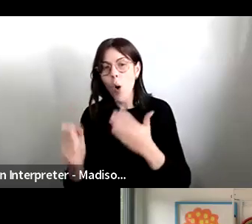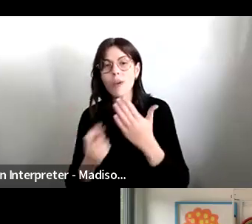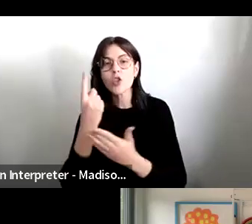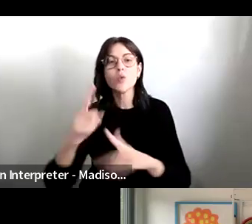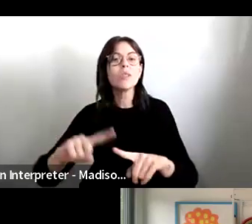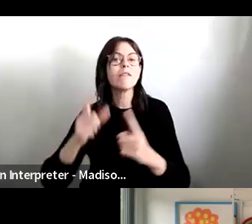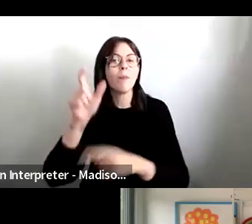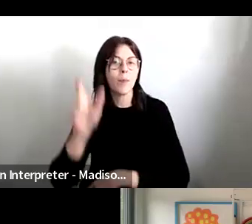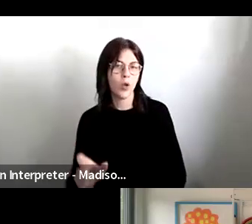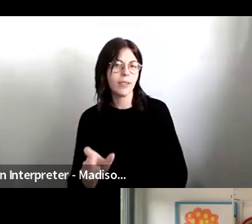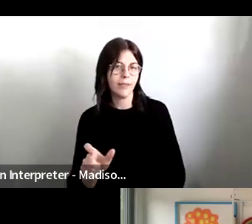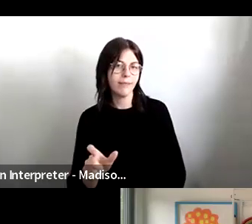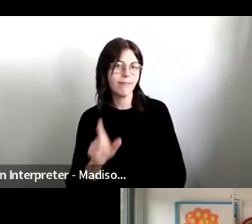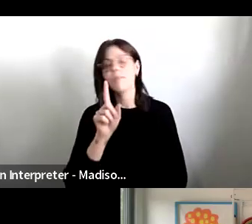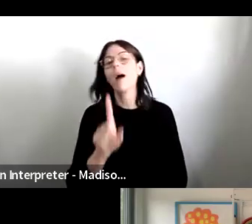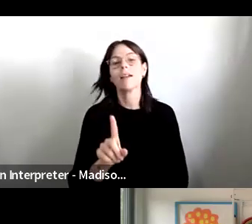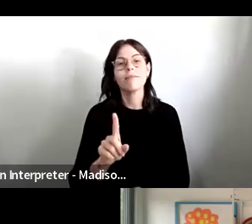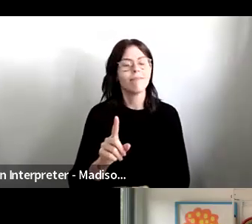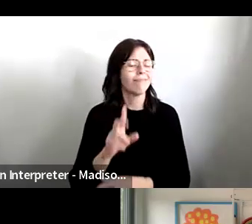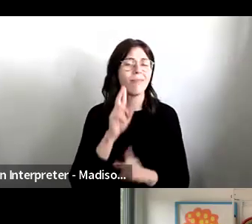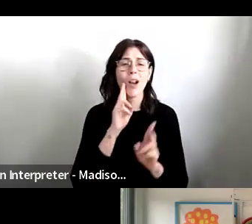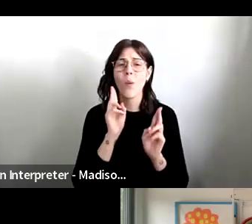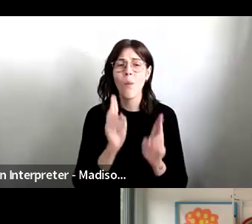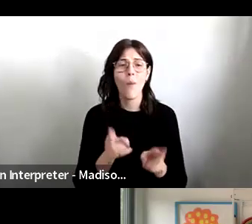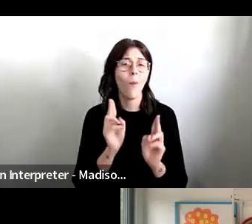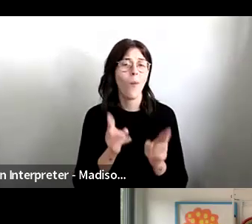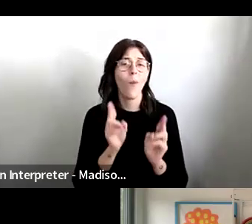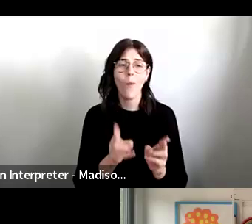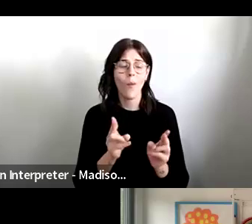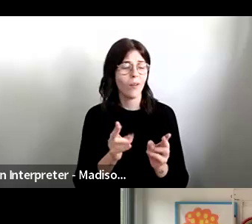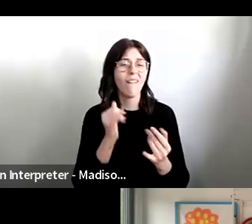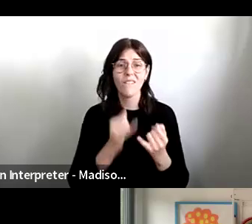but yeah, it's completely a normal part of the process. It's very unusual that we would not